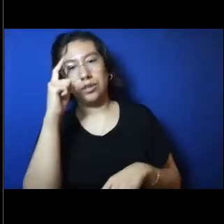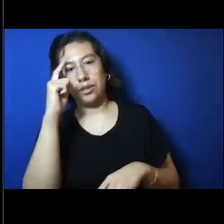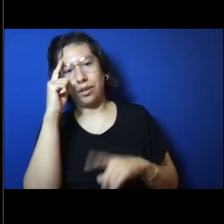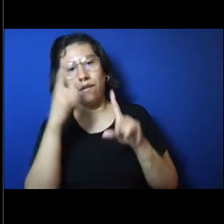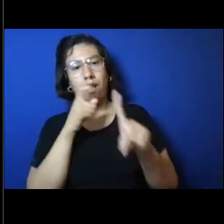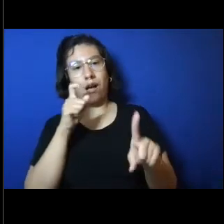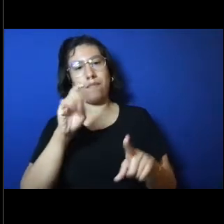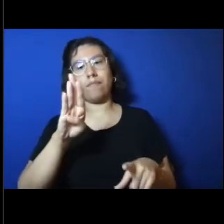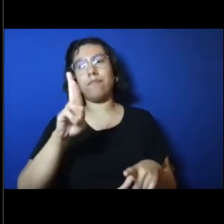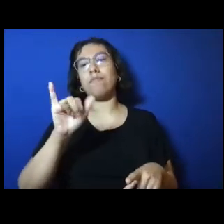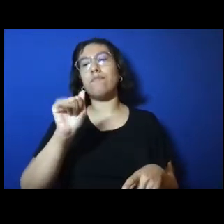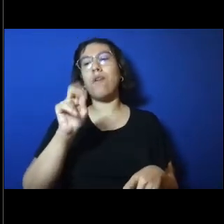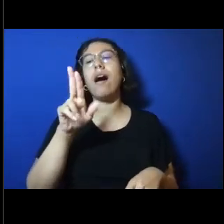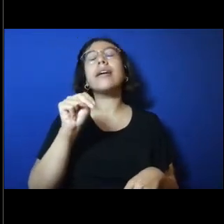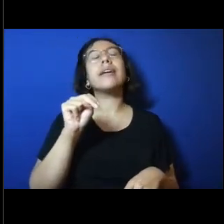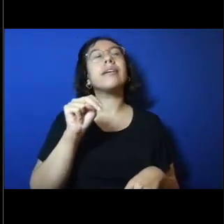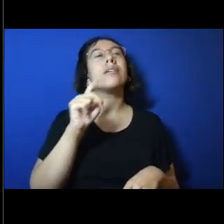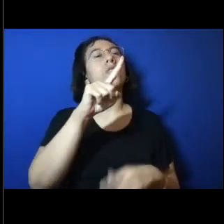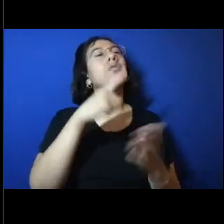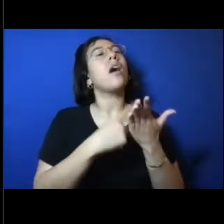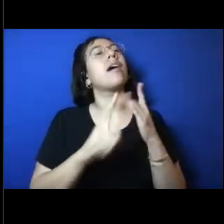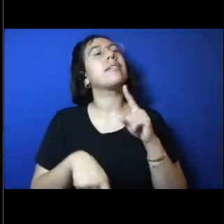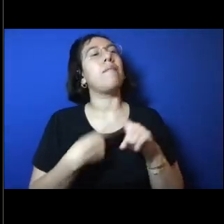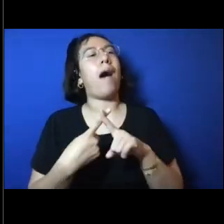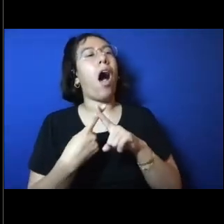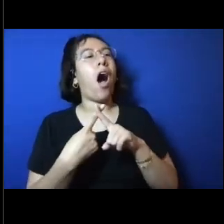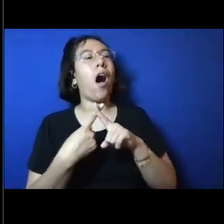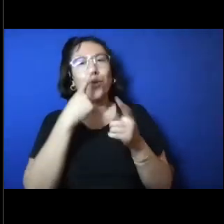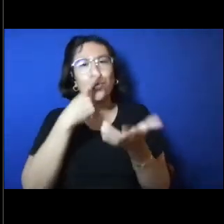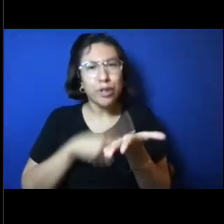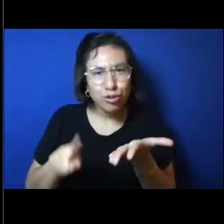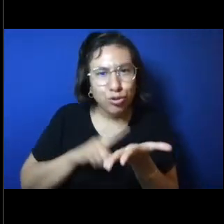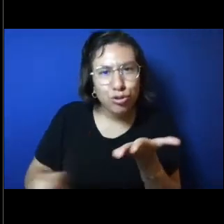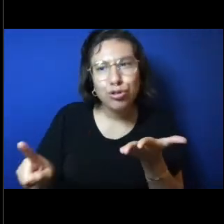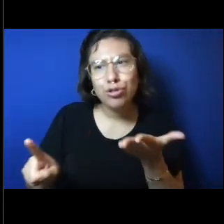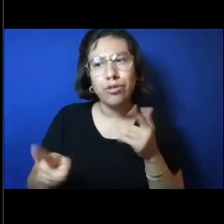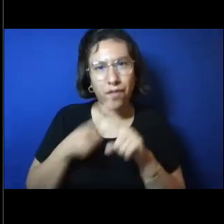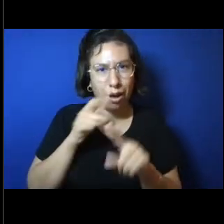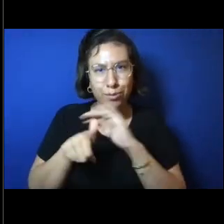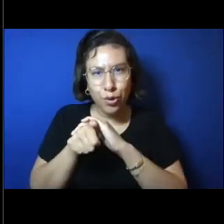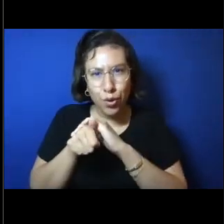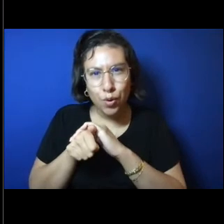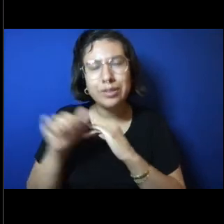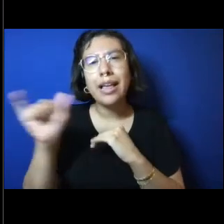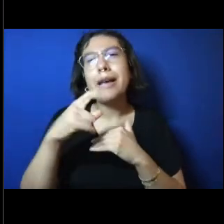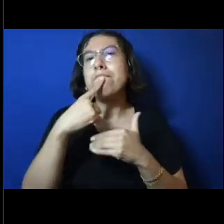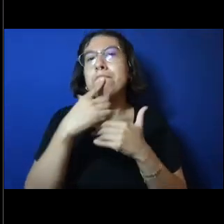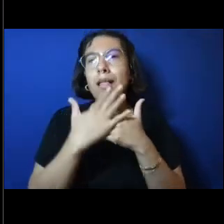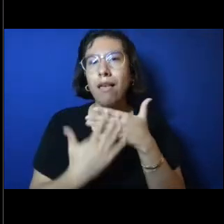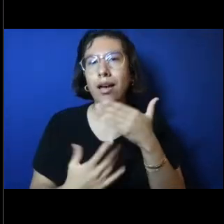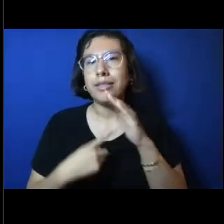Brian wonders, "When you talked about taking tissue and blood samples, what information are you looking for? Why are you taking those samples?"